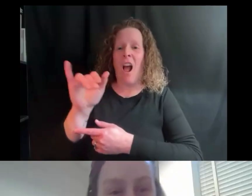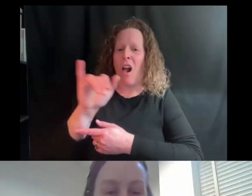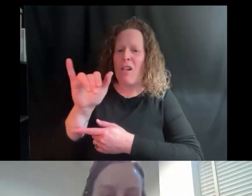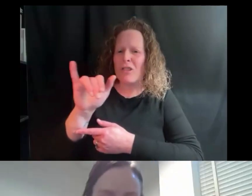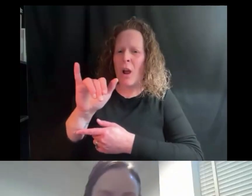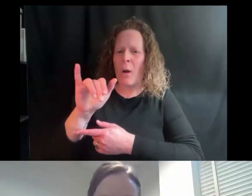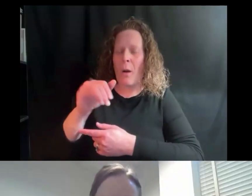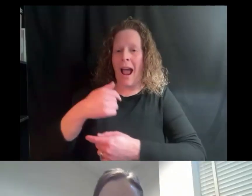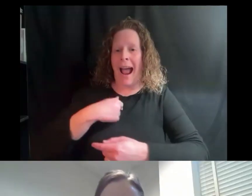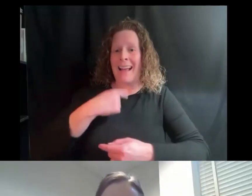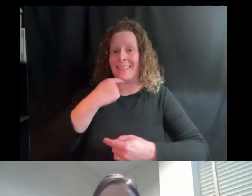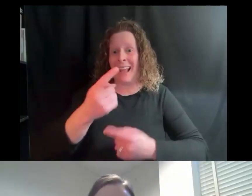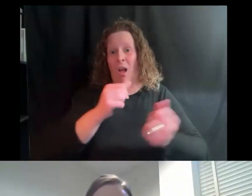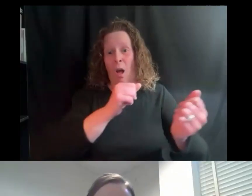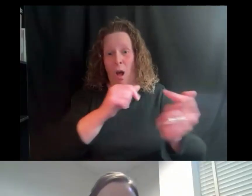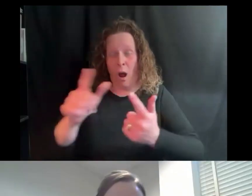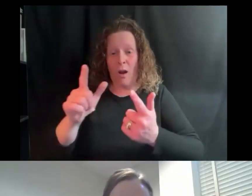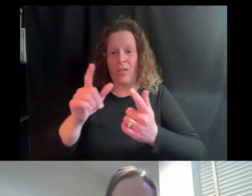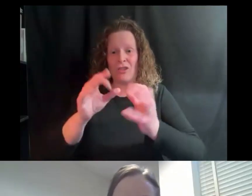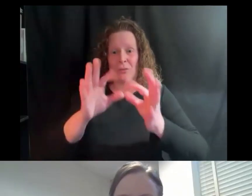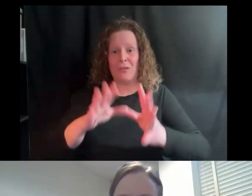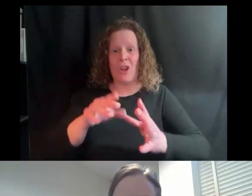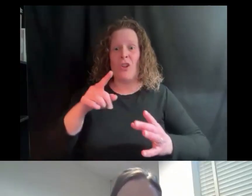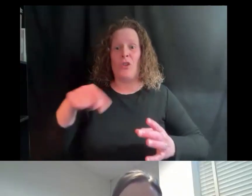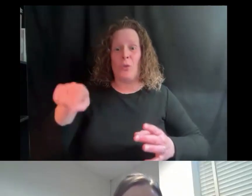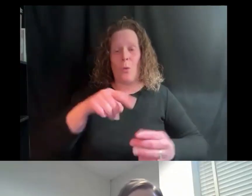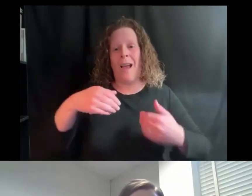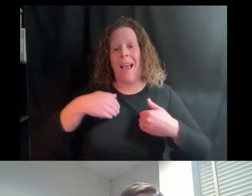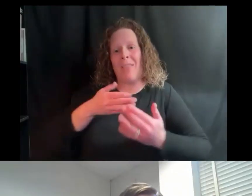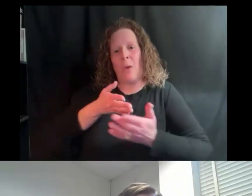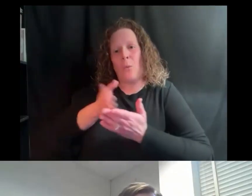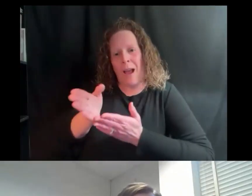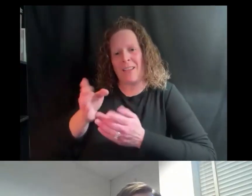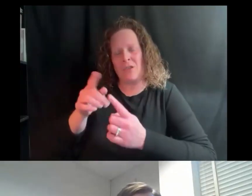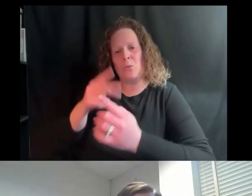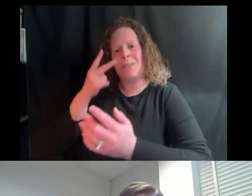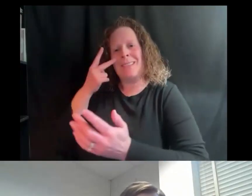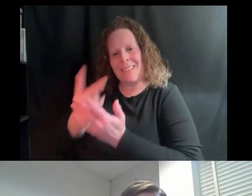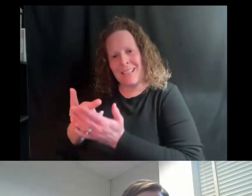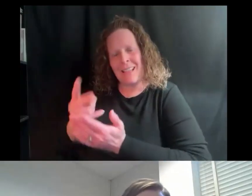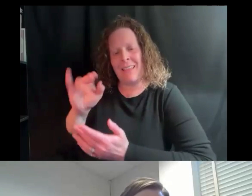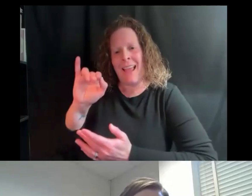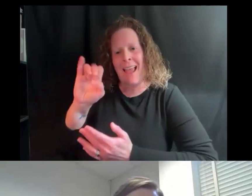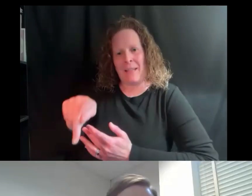that's great. And also I tell all of the interpreters you have